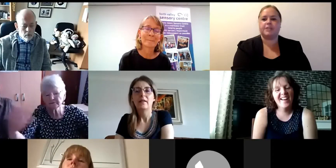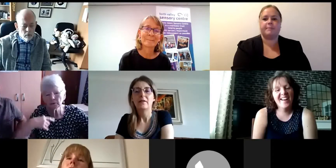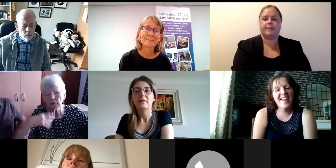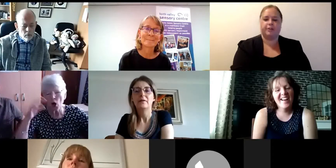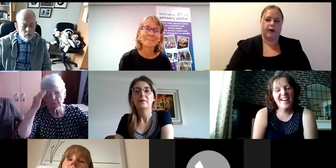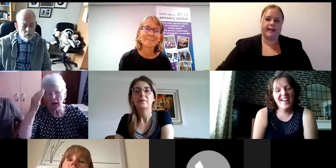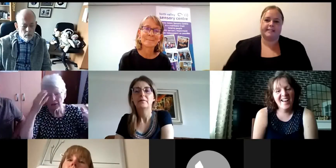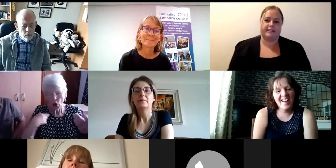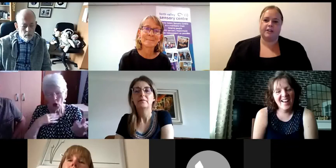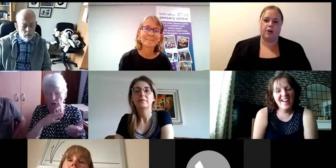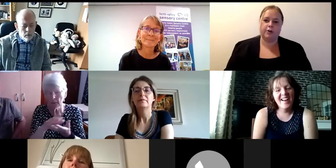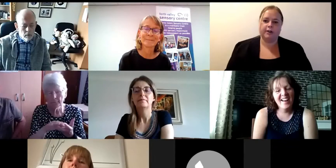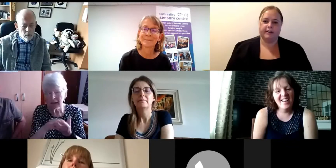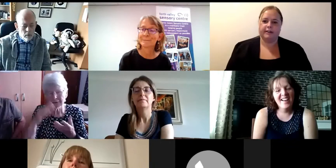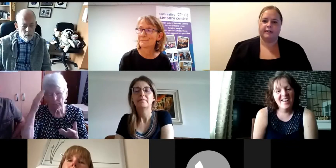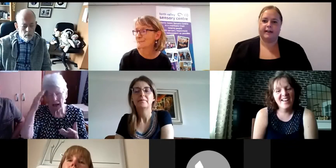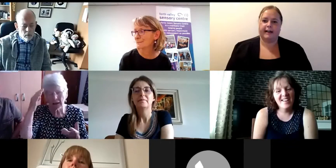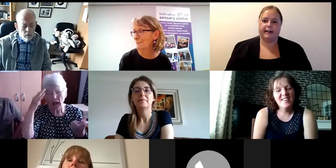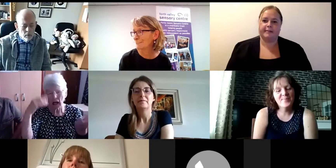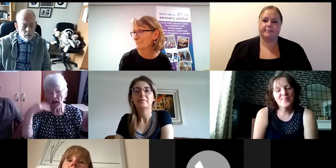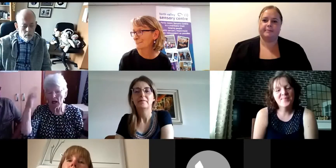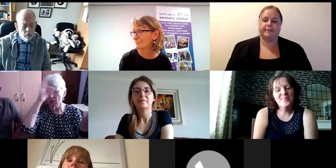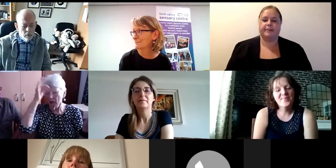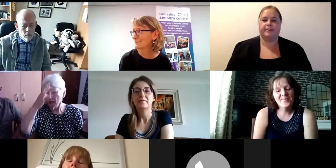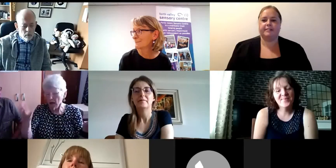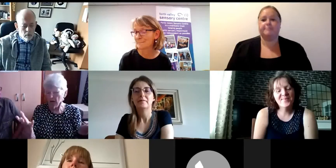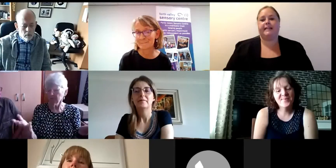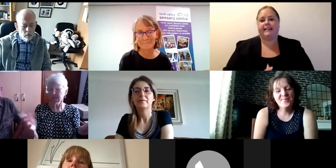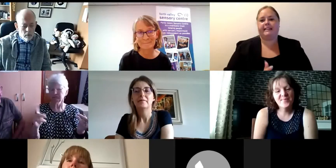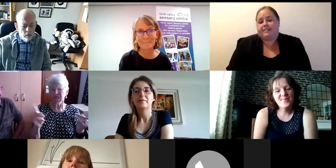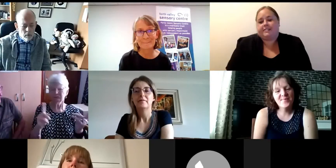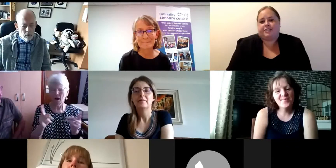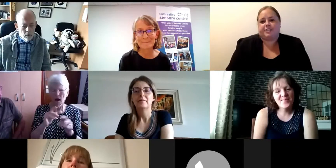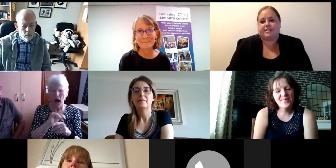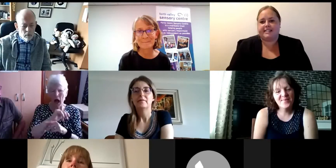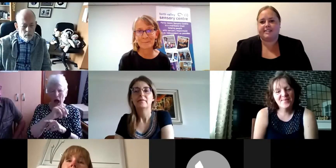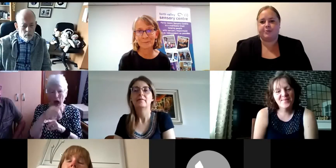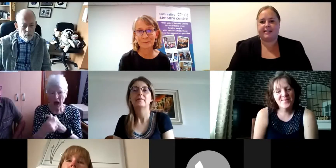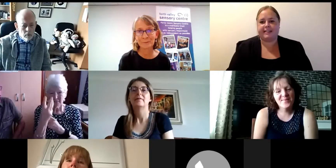I didn't know anything about it!